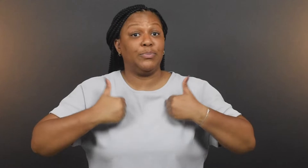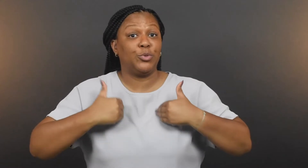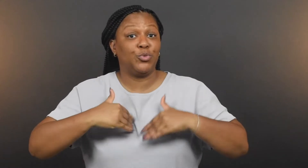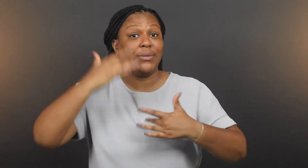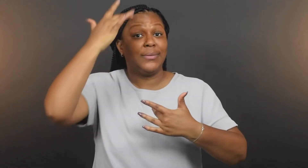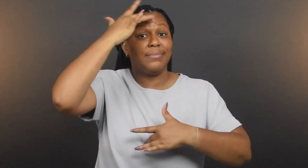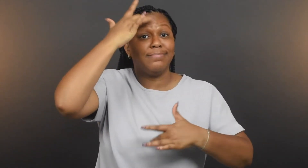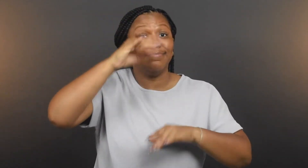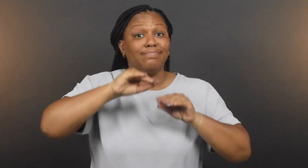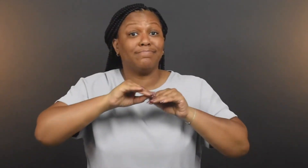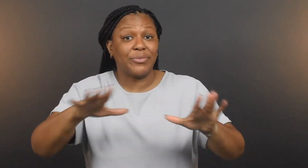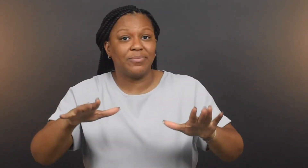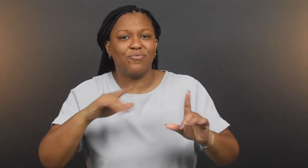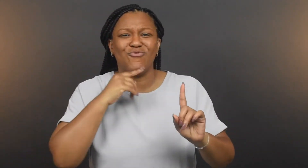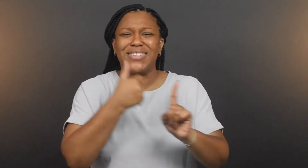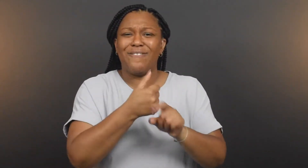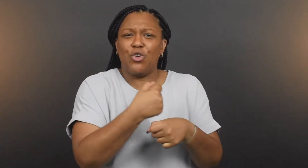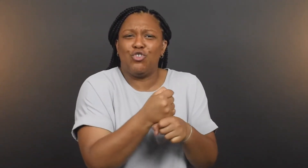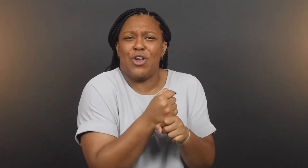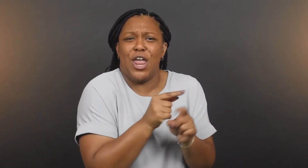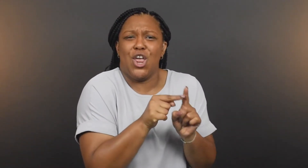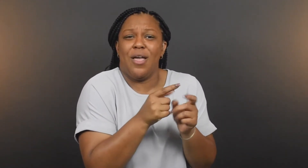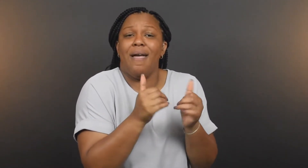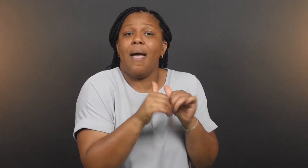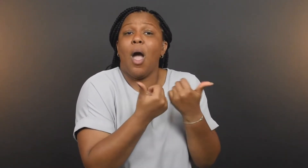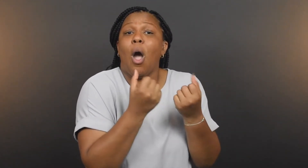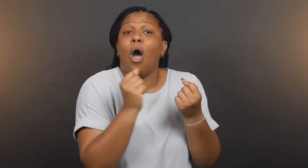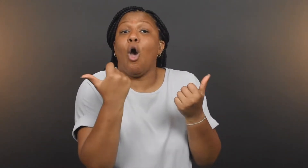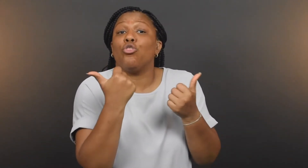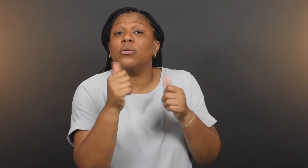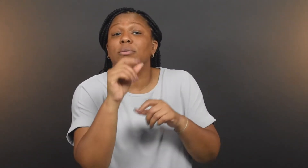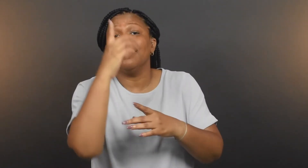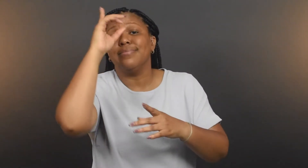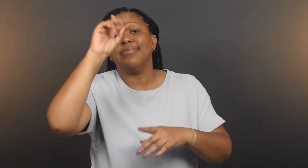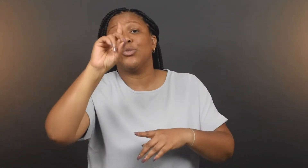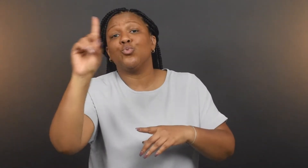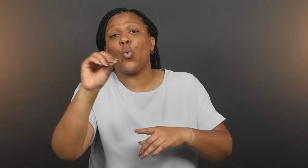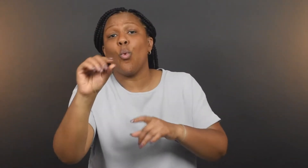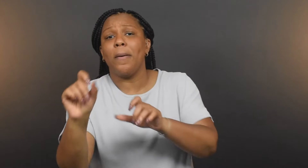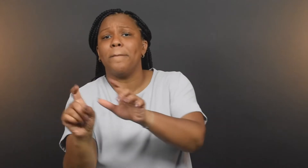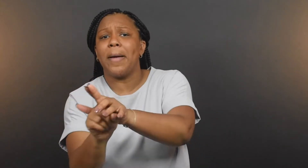where the respiratory illness was the crater and many other disorders surrounded it like debris.